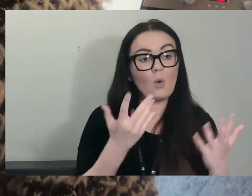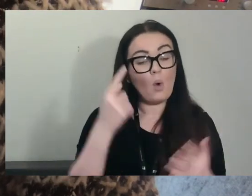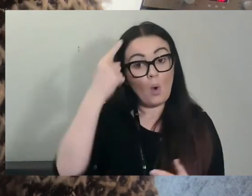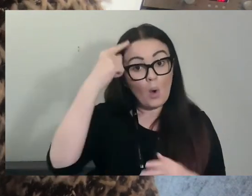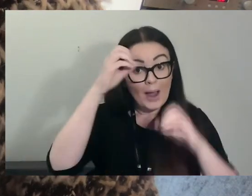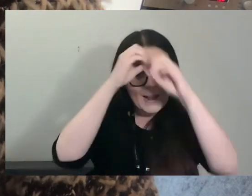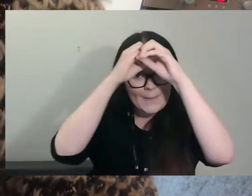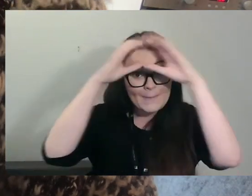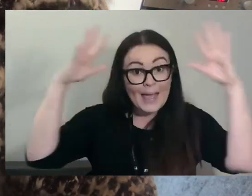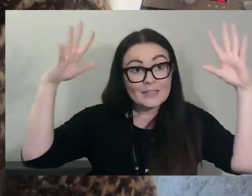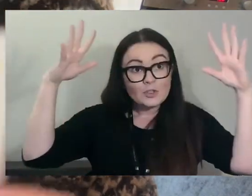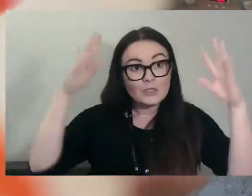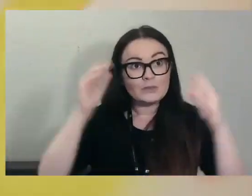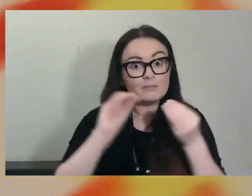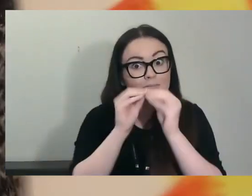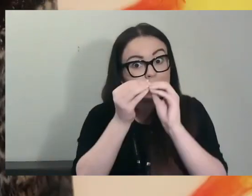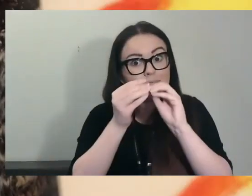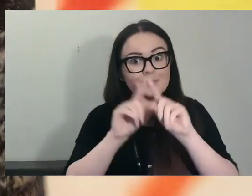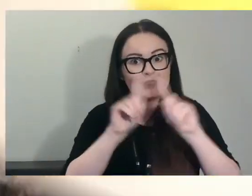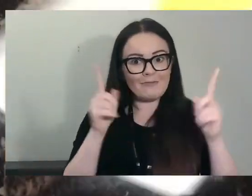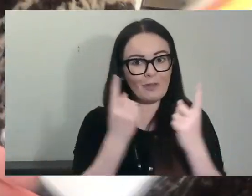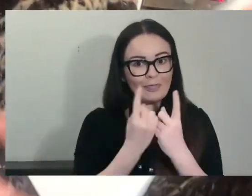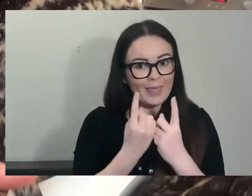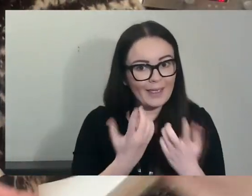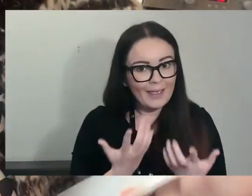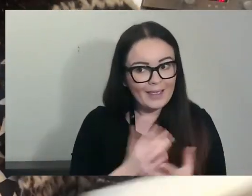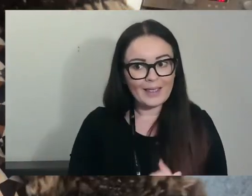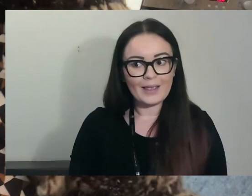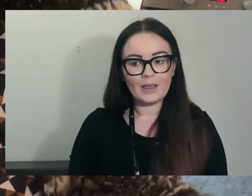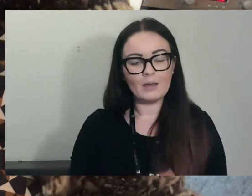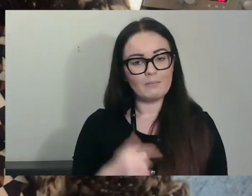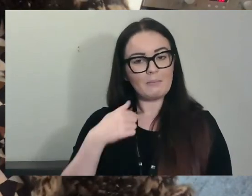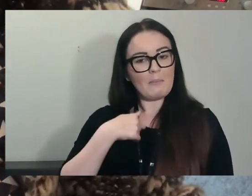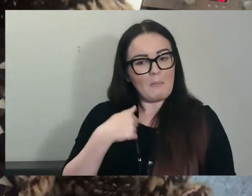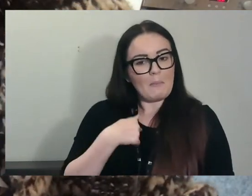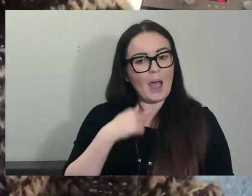something up from your head. I'm going to do the teddy bear so like I said if you want